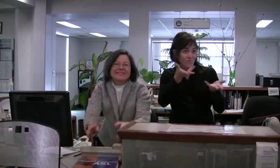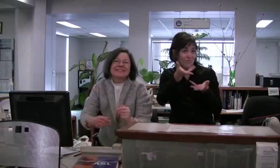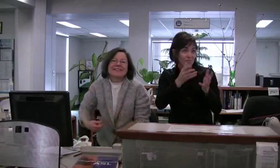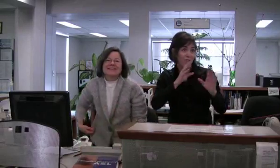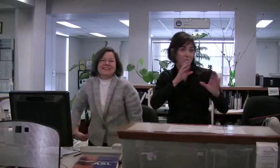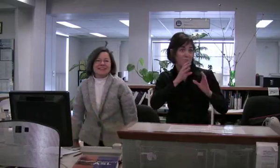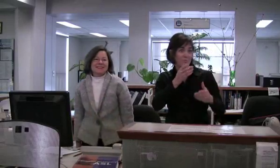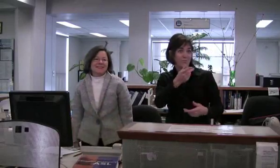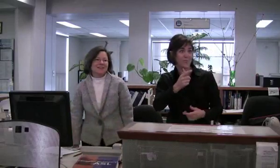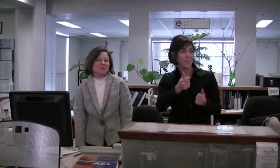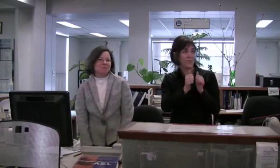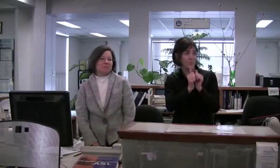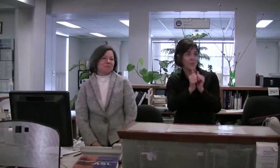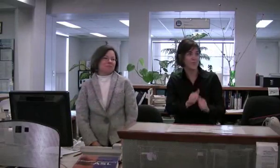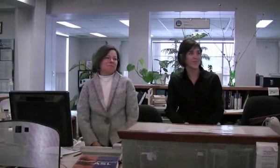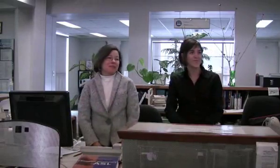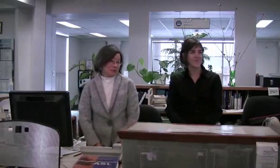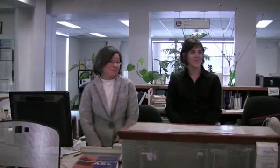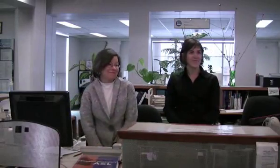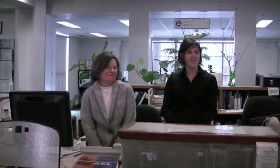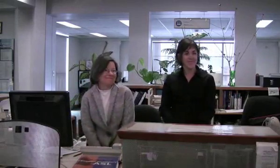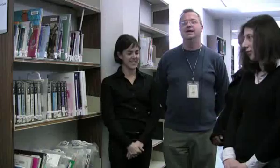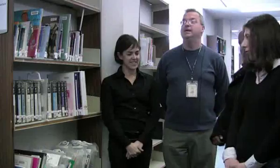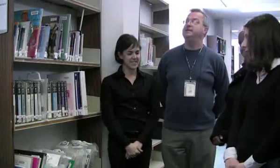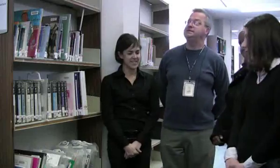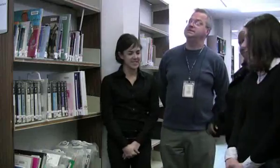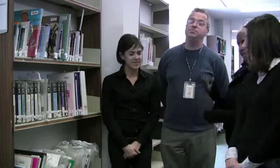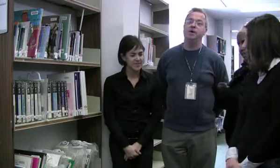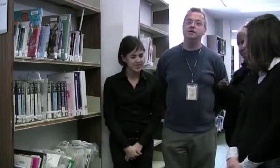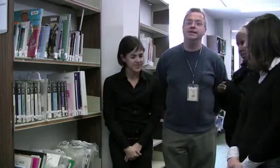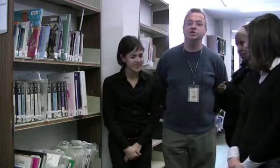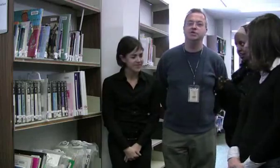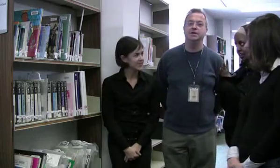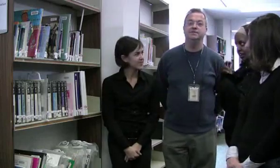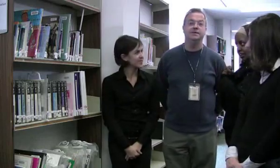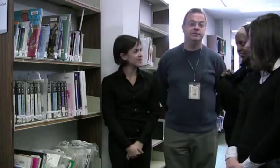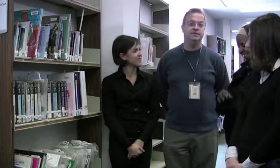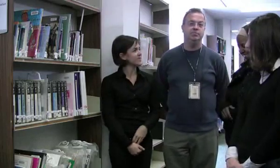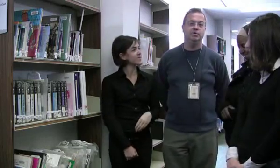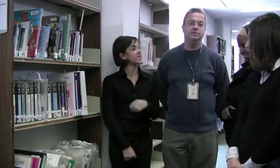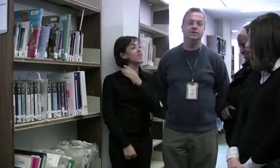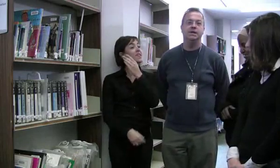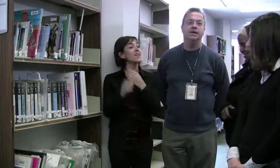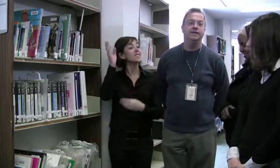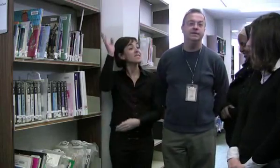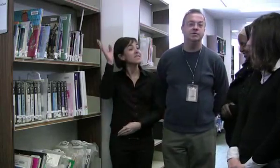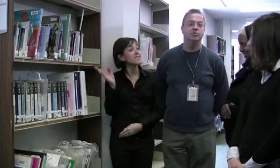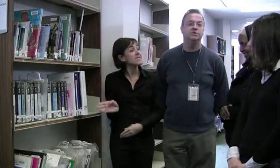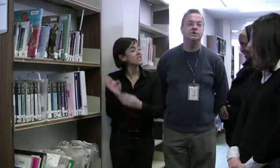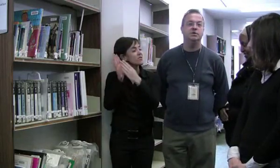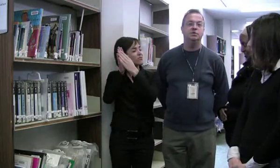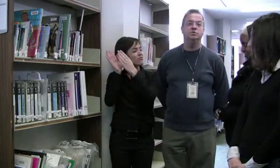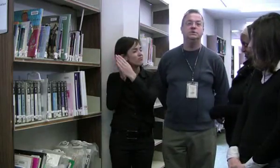to help us communicate. This is a small collection of literacy books.